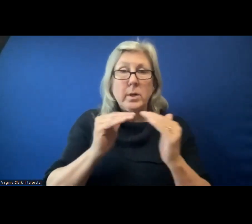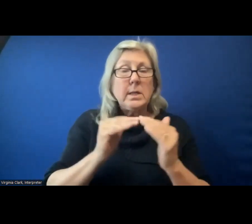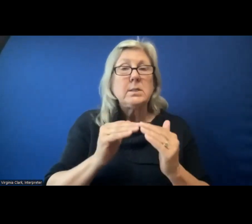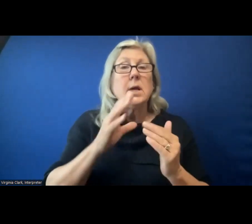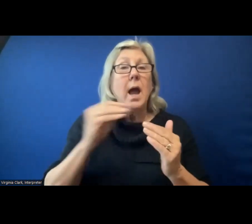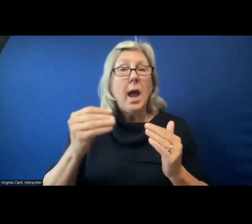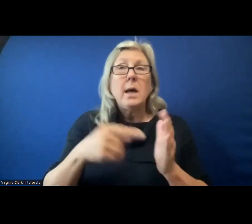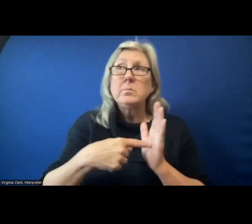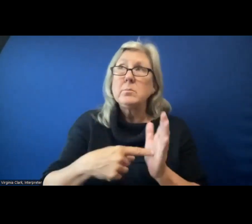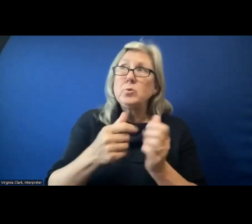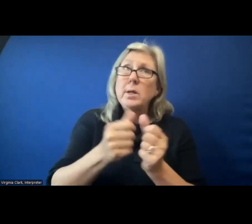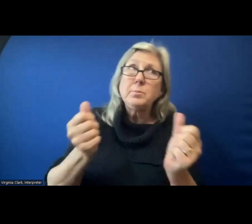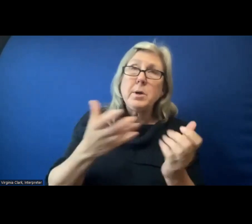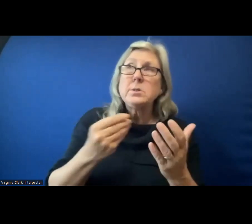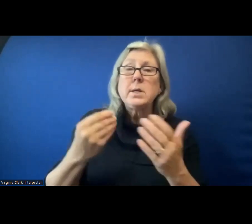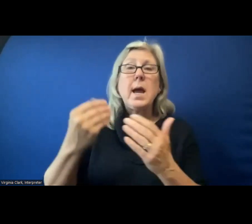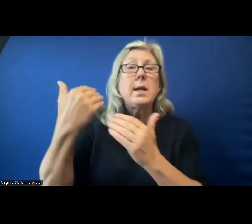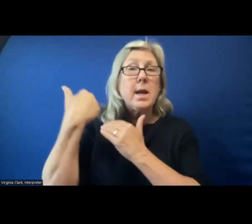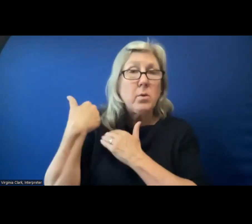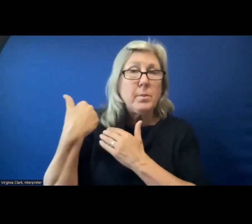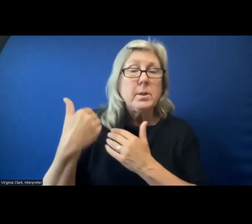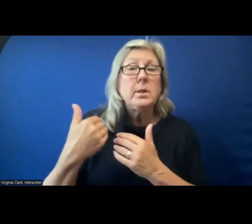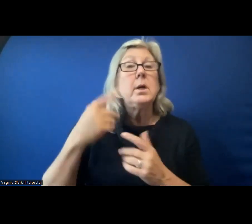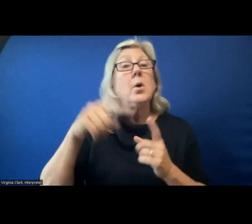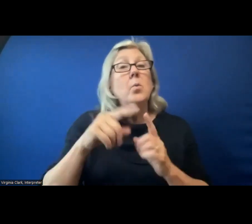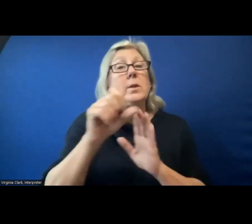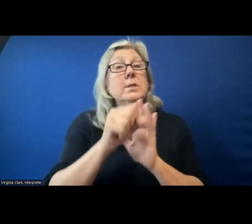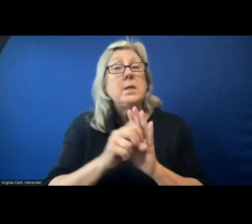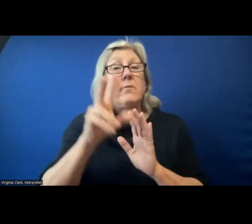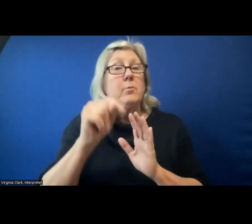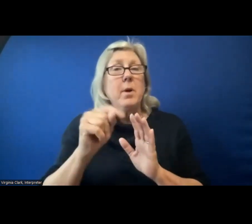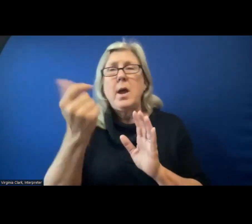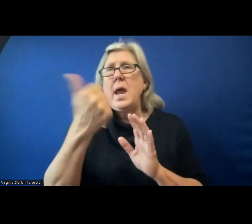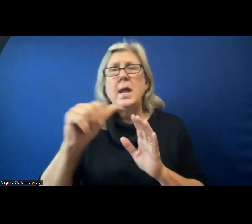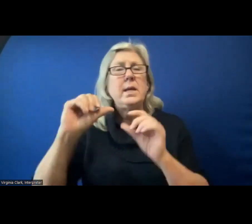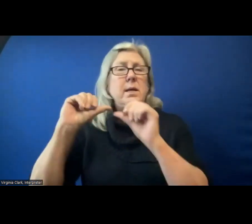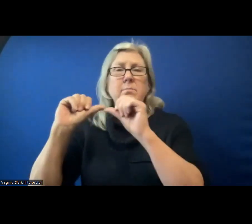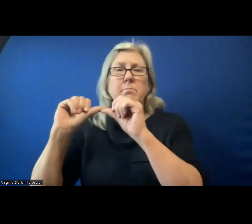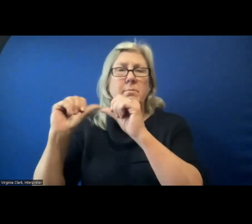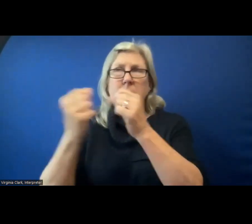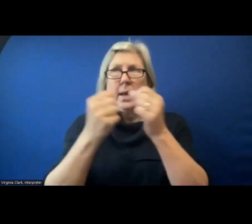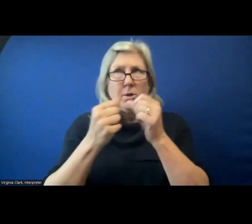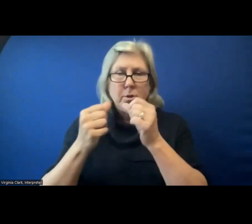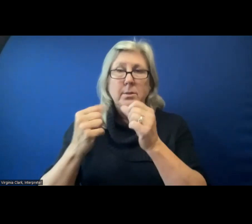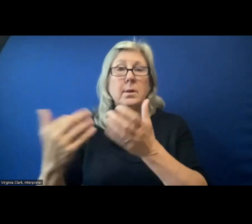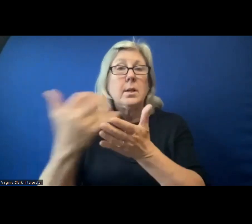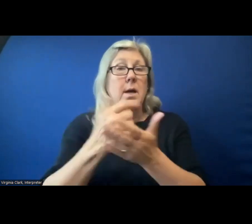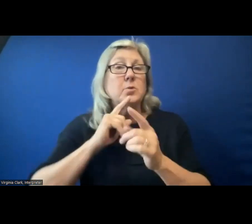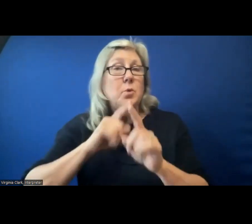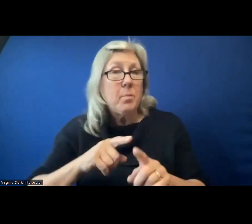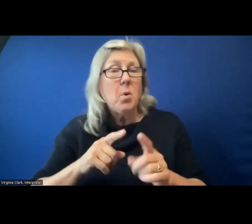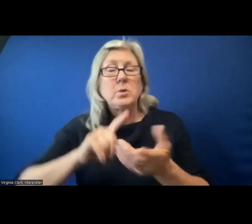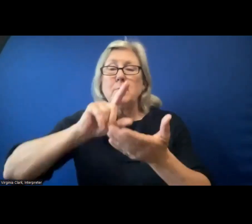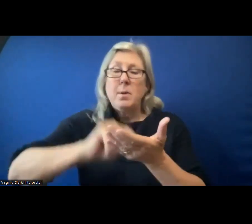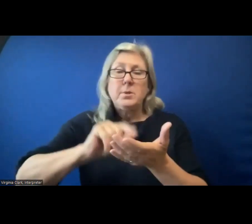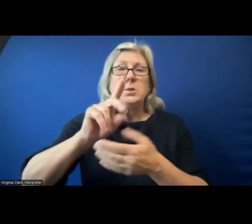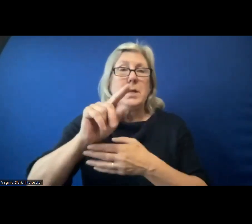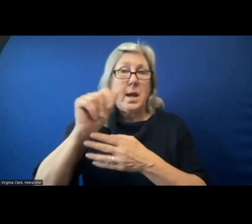and accountability. When the state of Vermont collects, reports and publishes data, it must